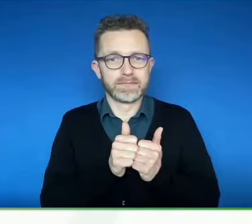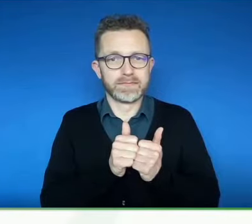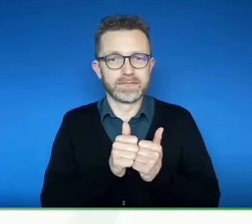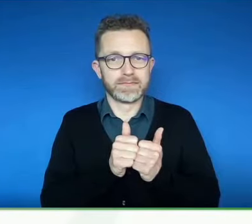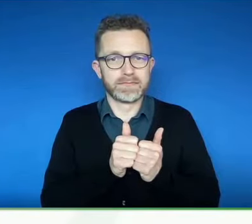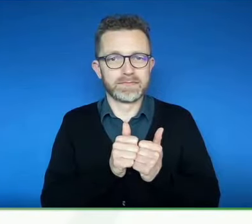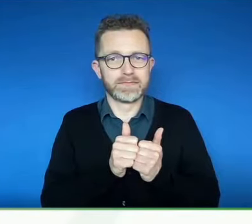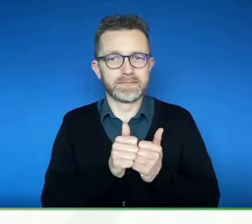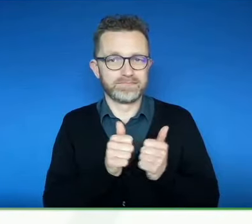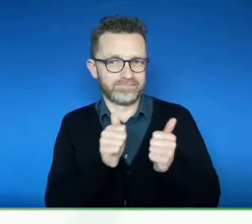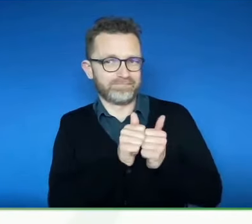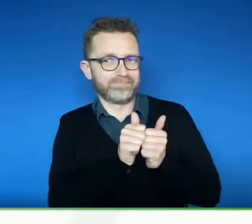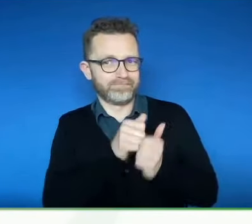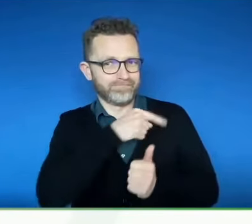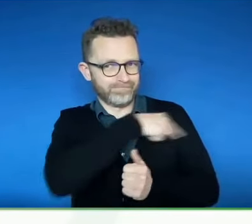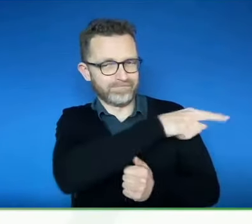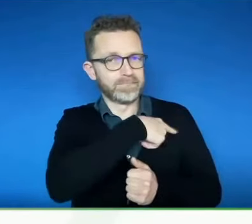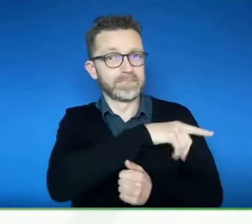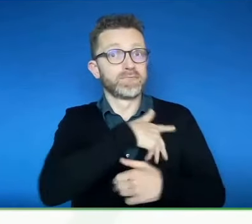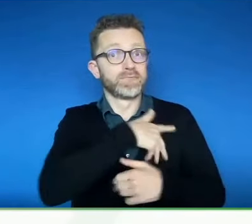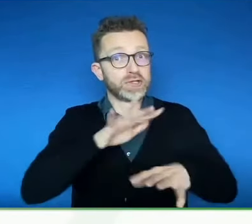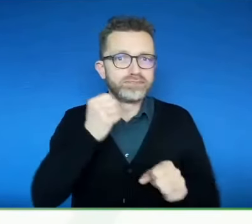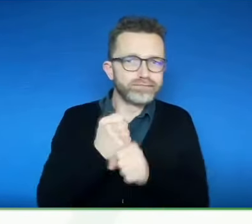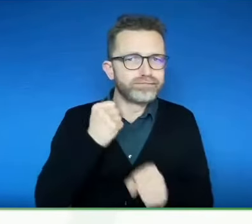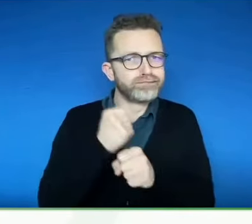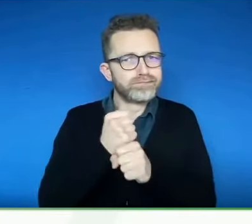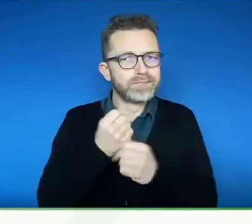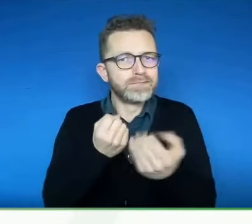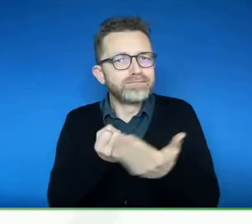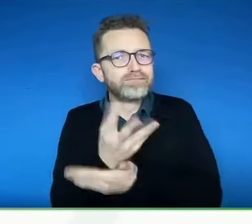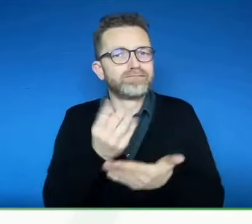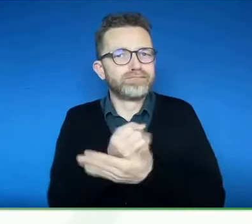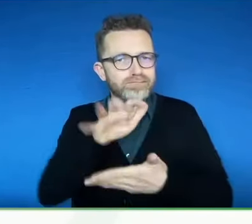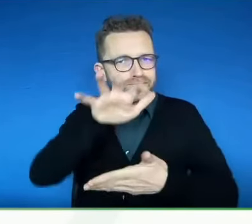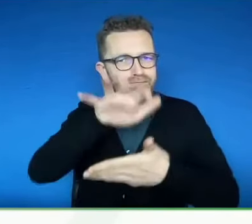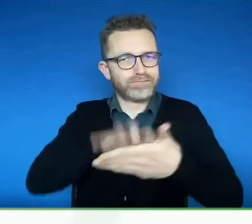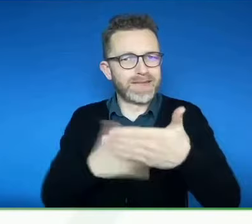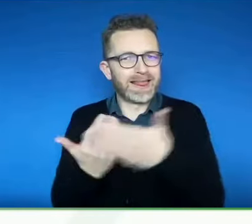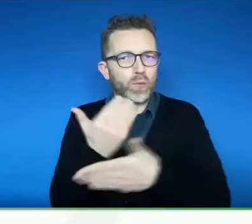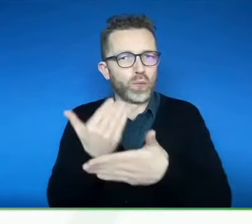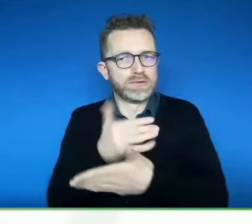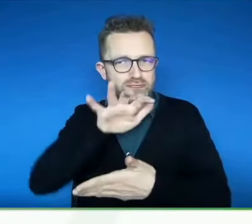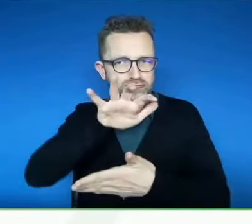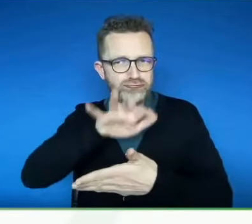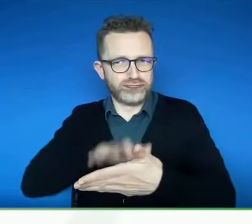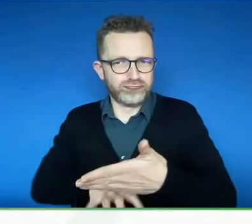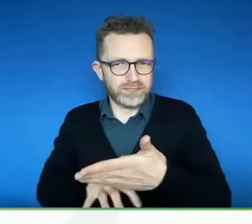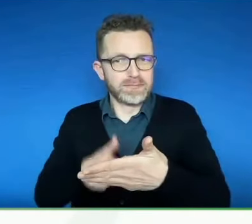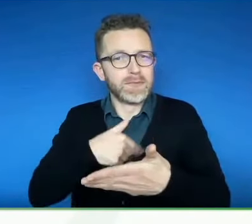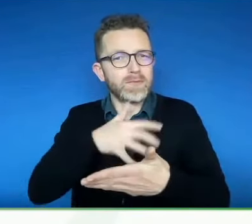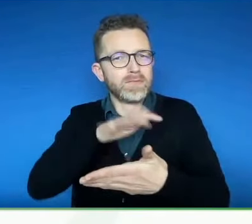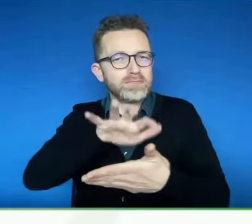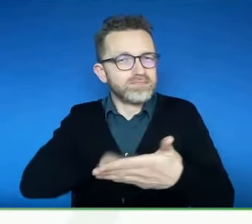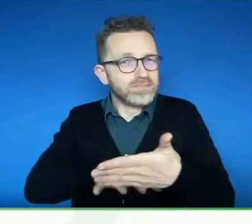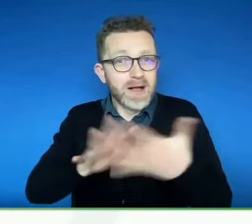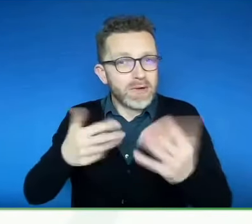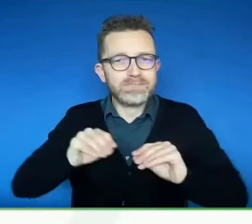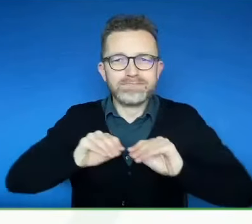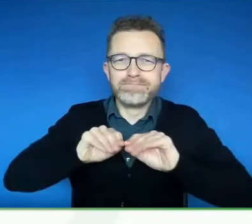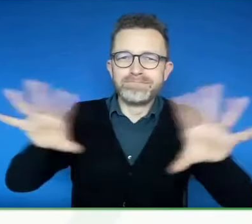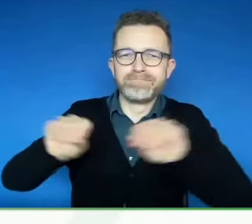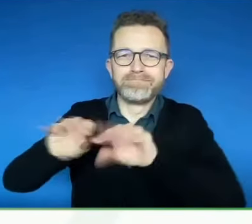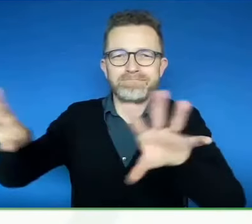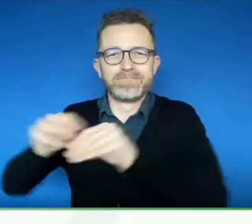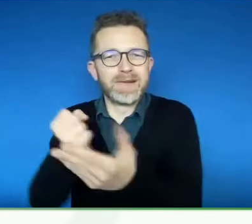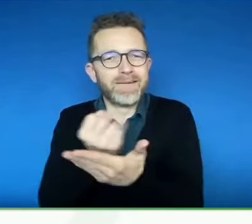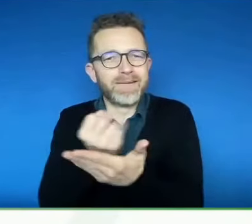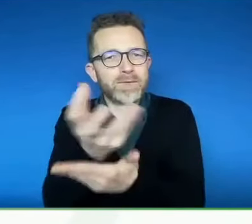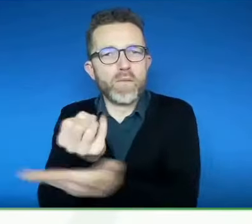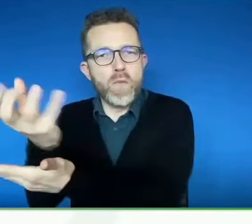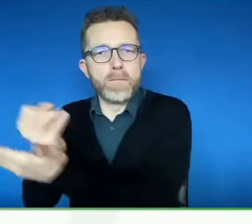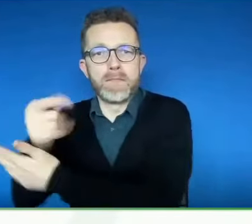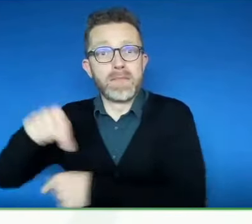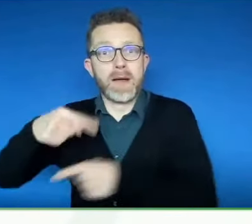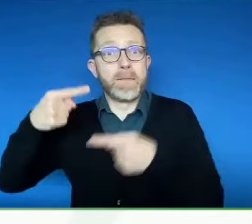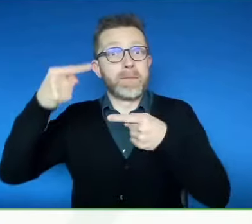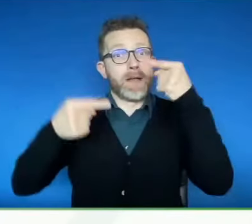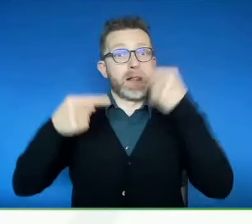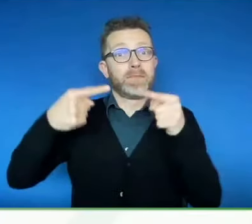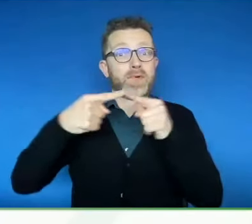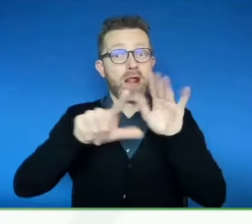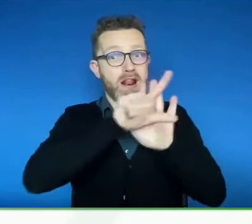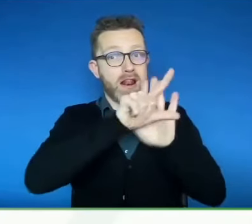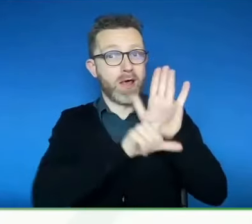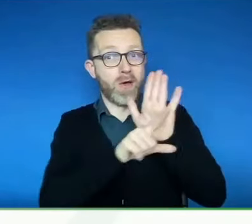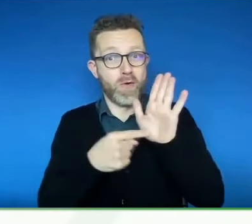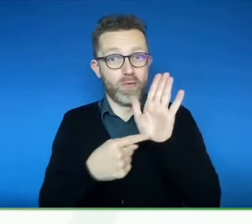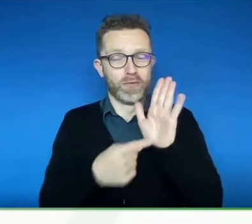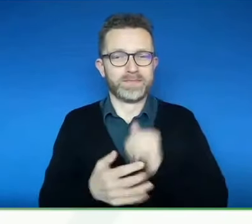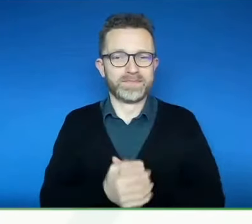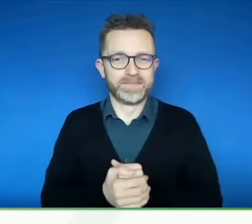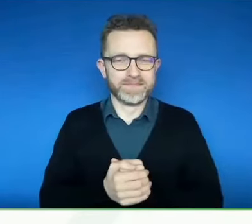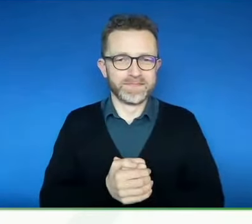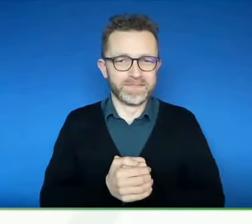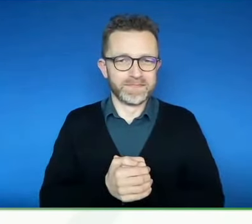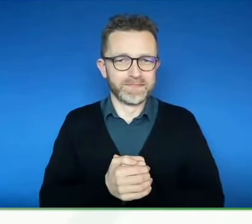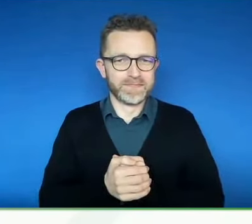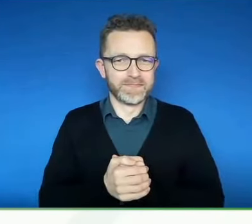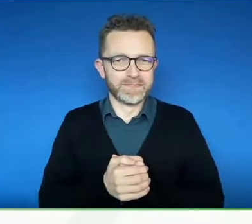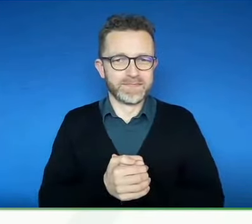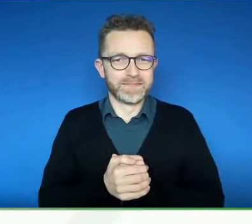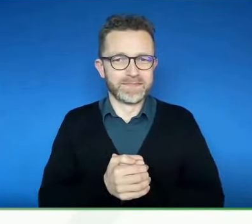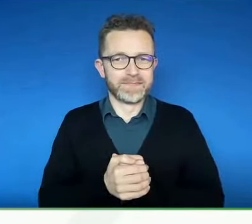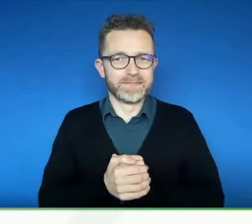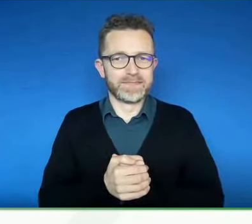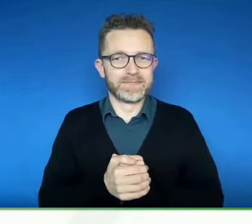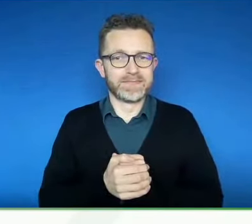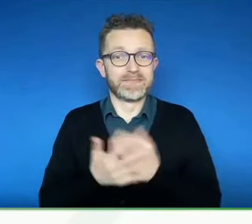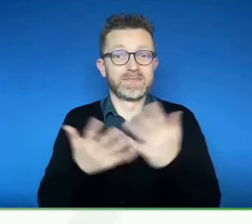Together we identified the topics of the next issue and then we